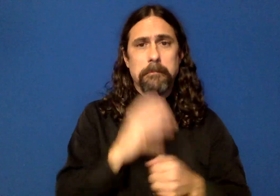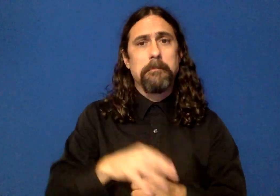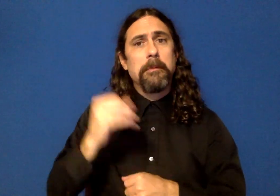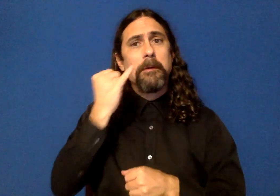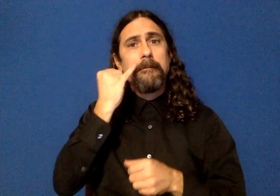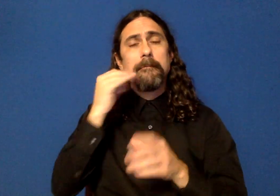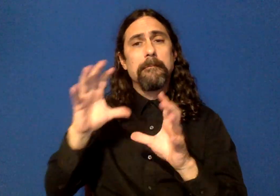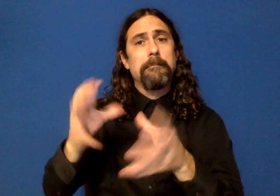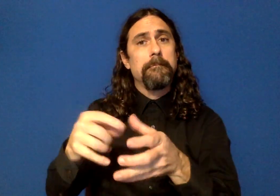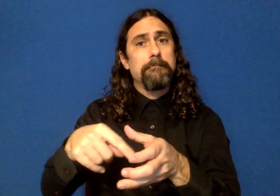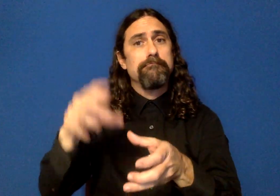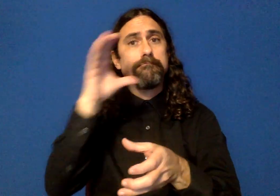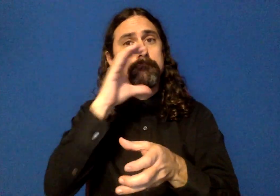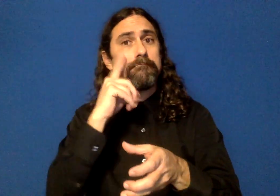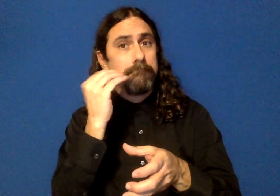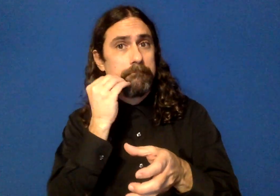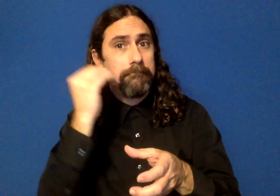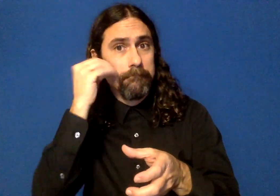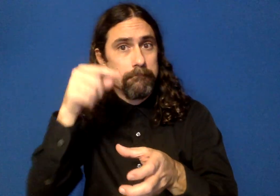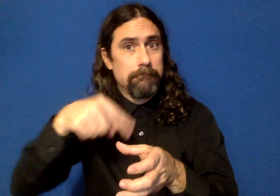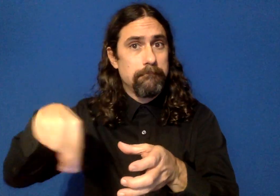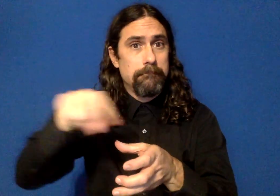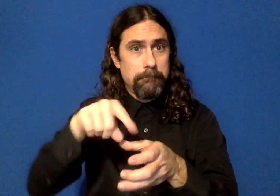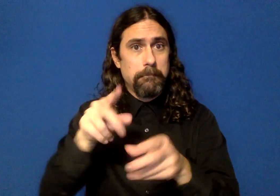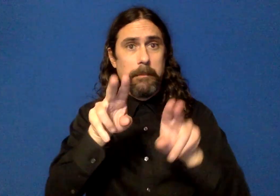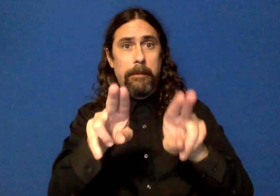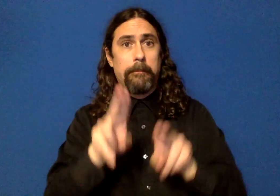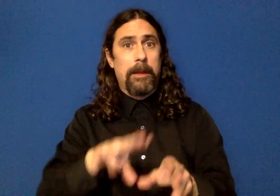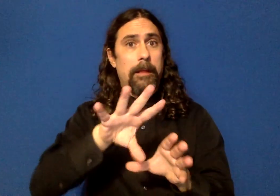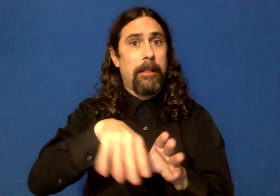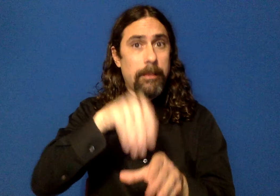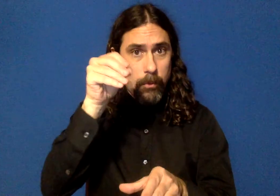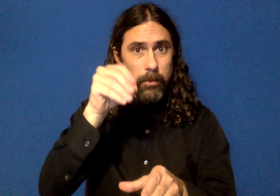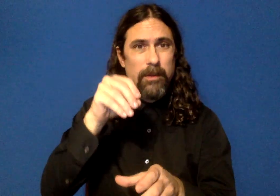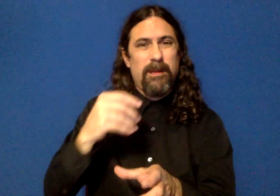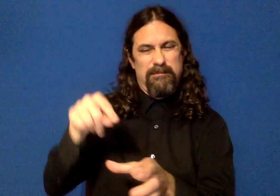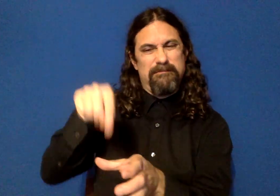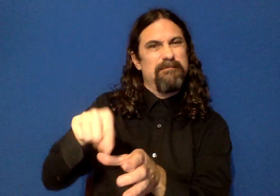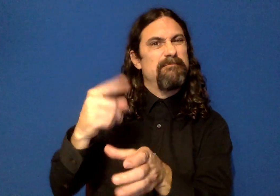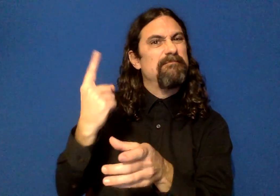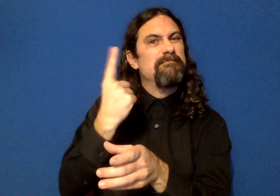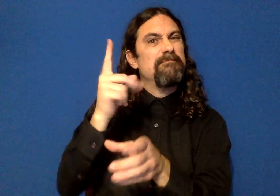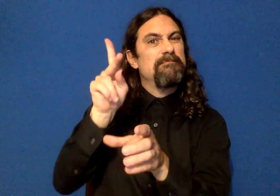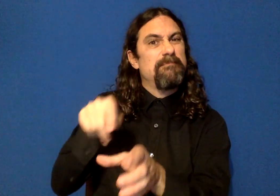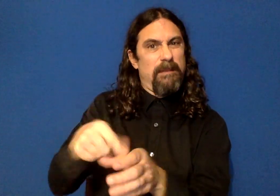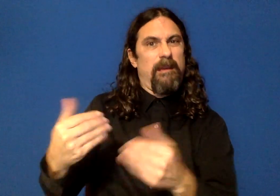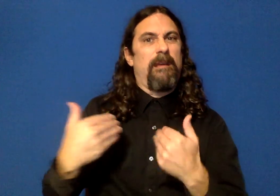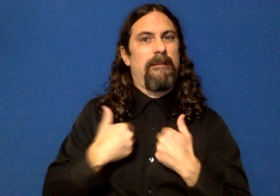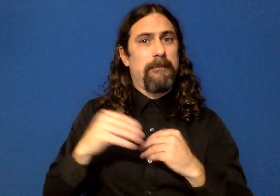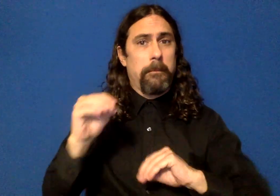both disability set-aside units and any other units in that development that they qualify for.